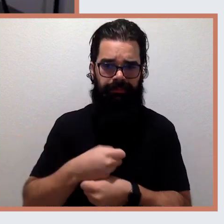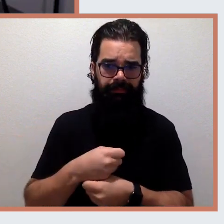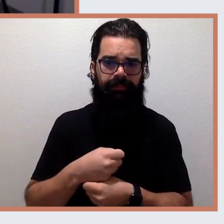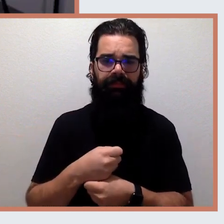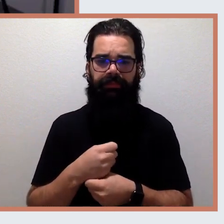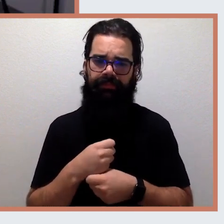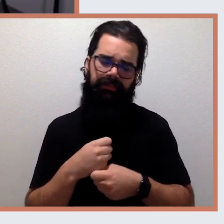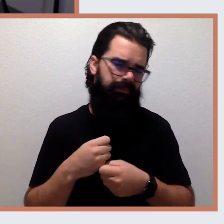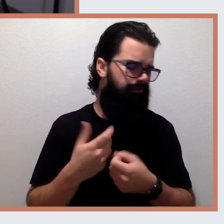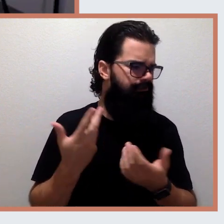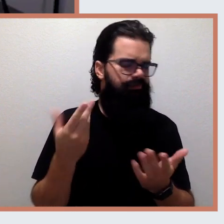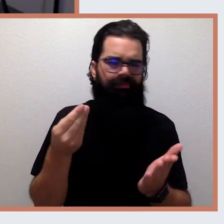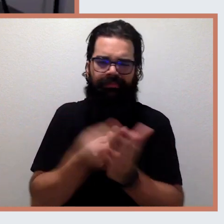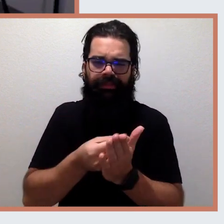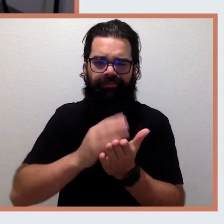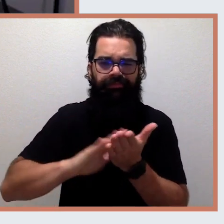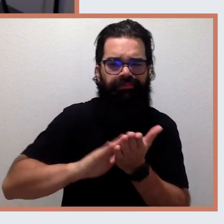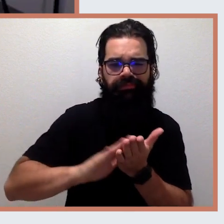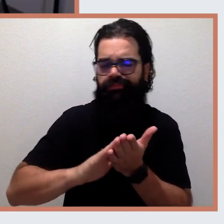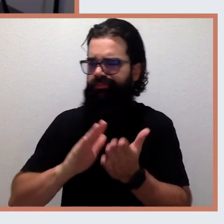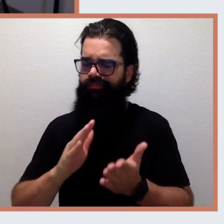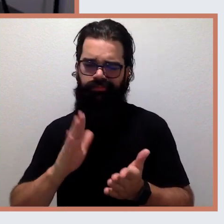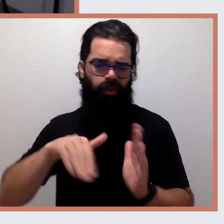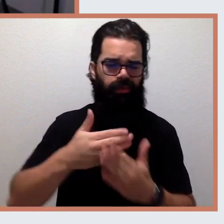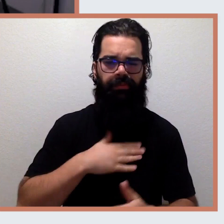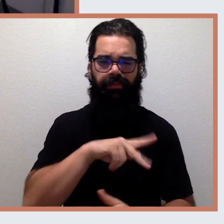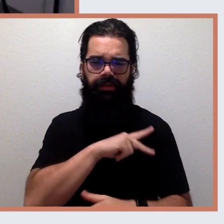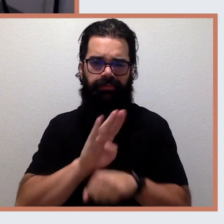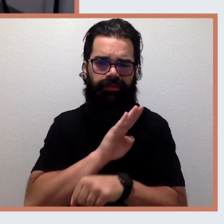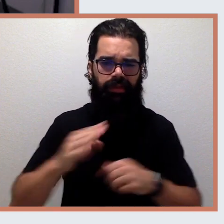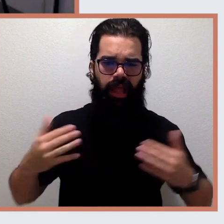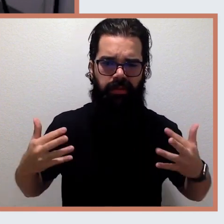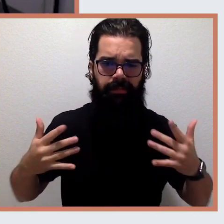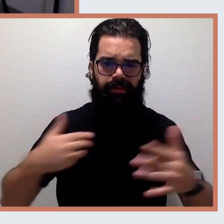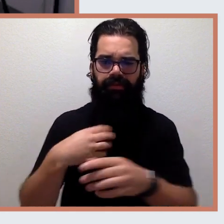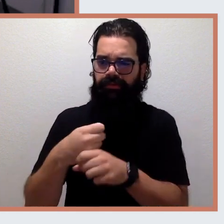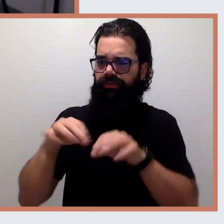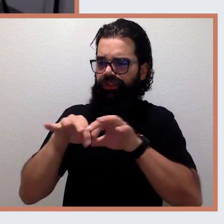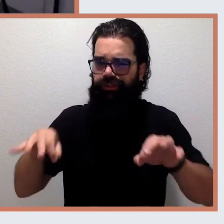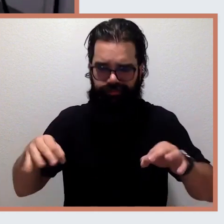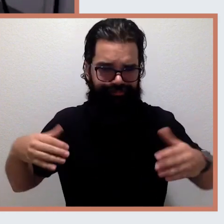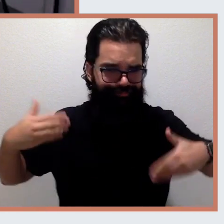and just hustling, started my own personal training business. I was pursuing a degree in Kinesiology